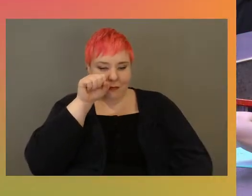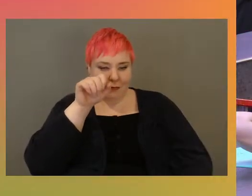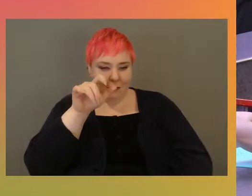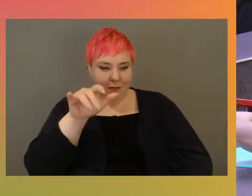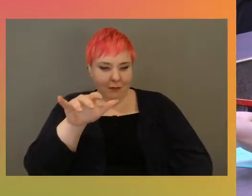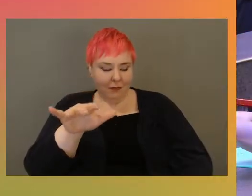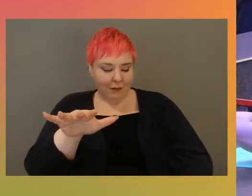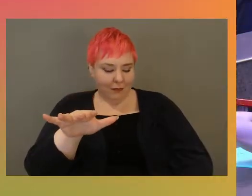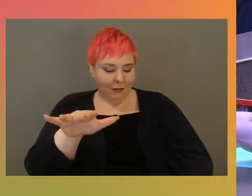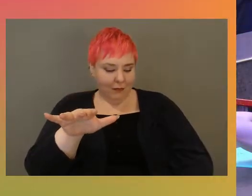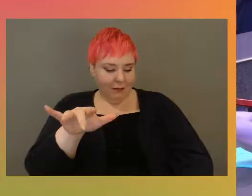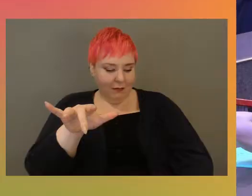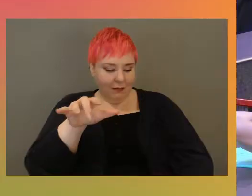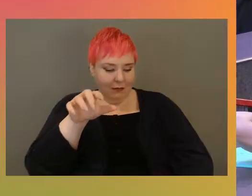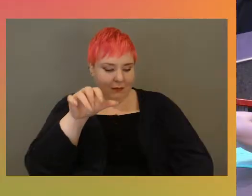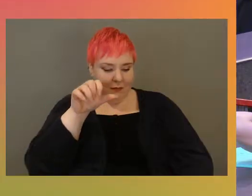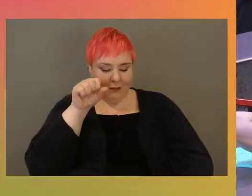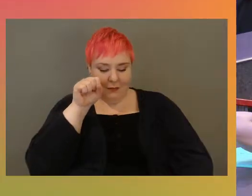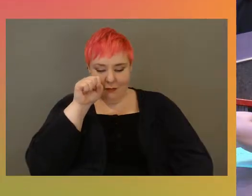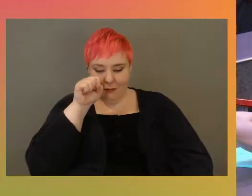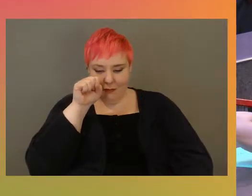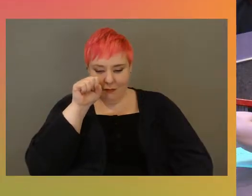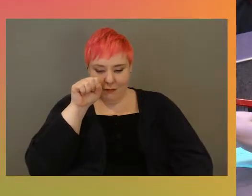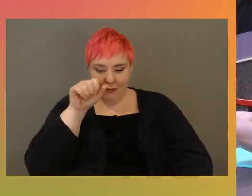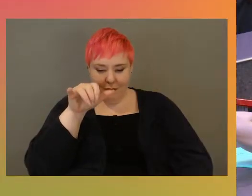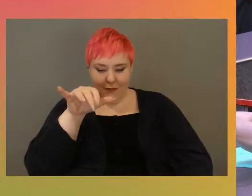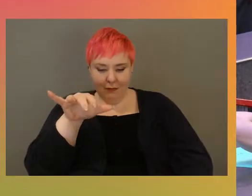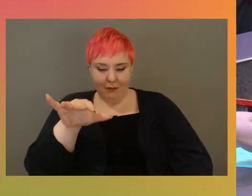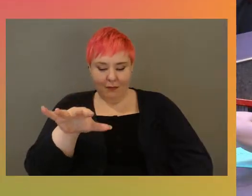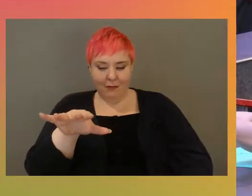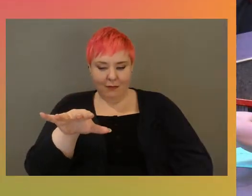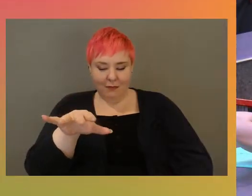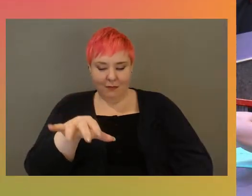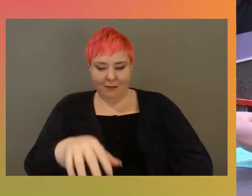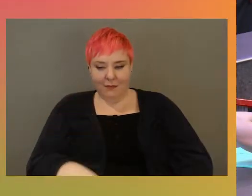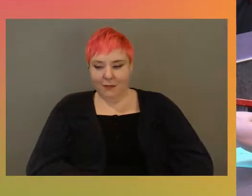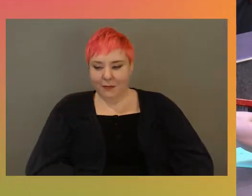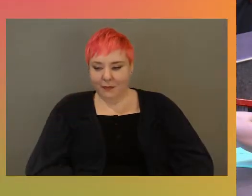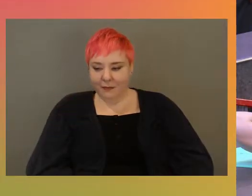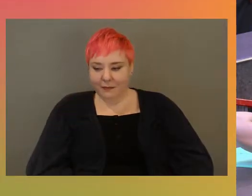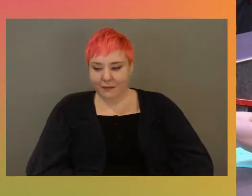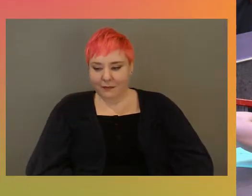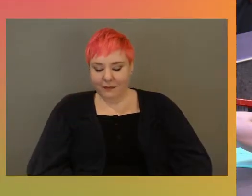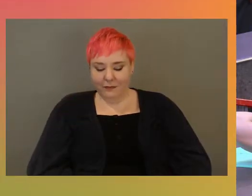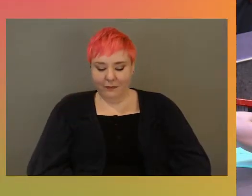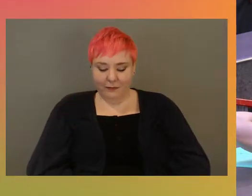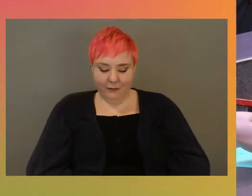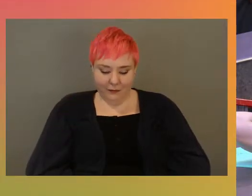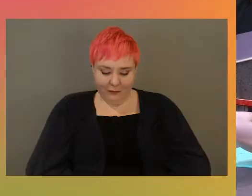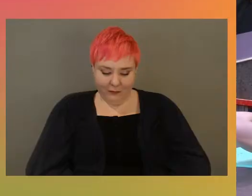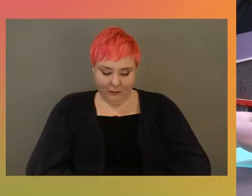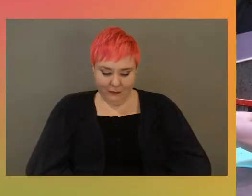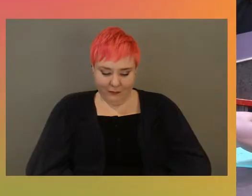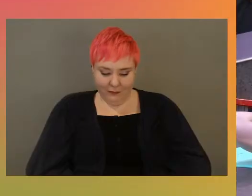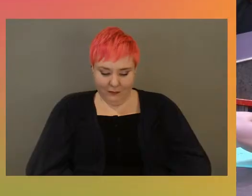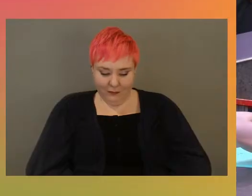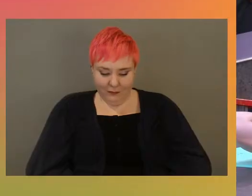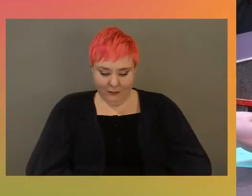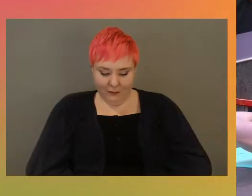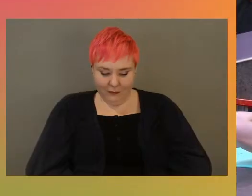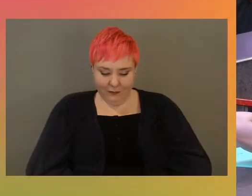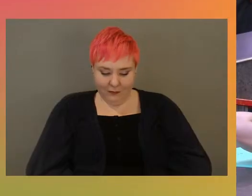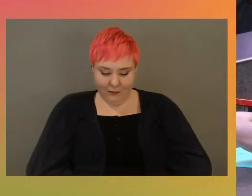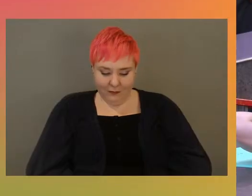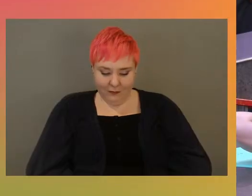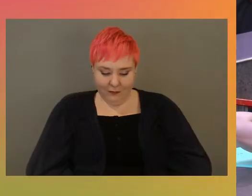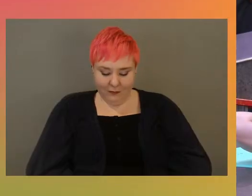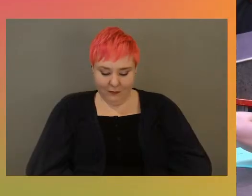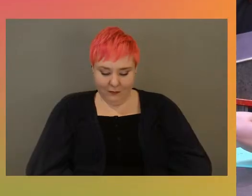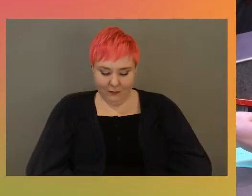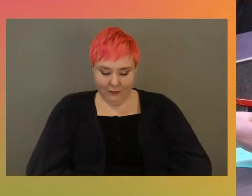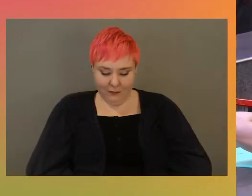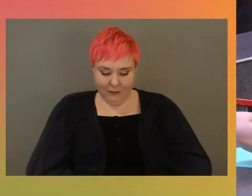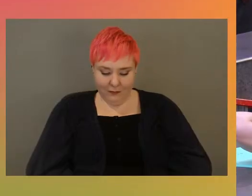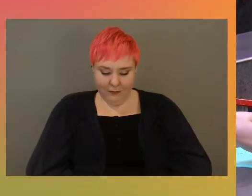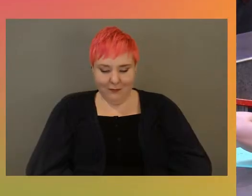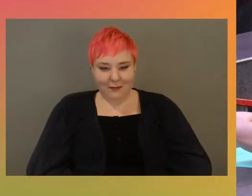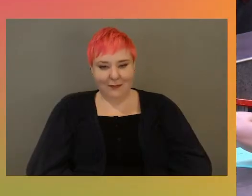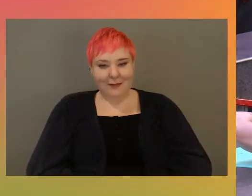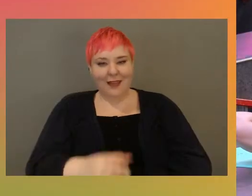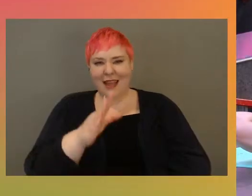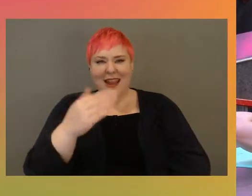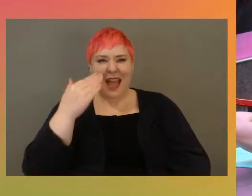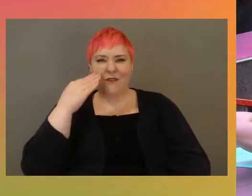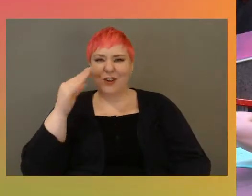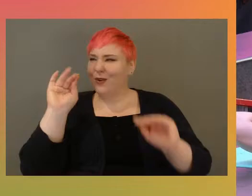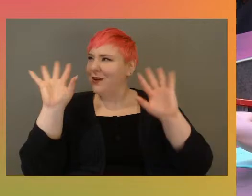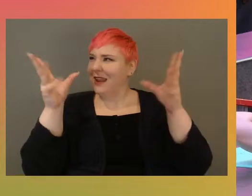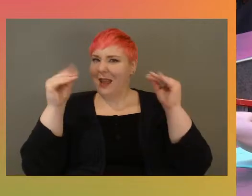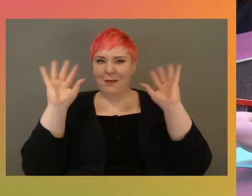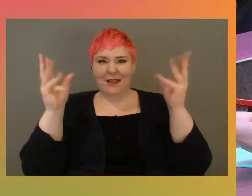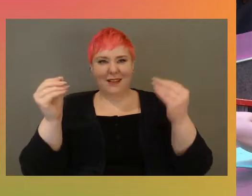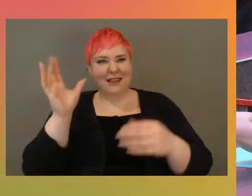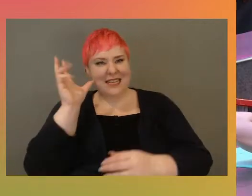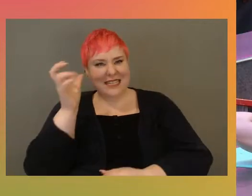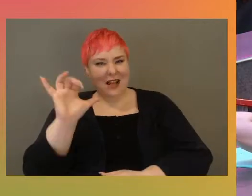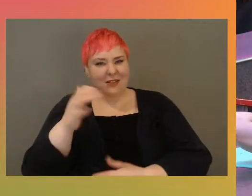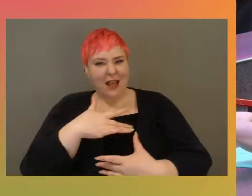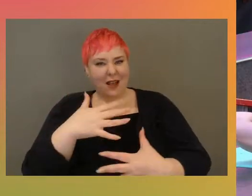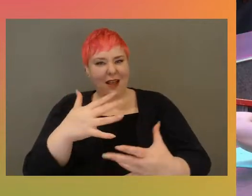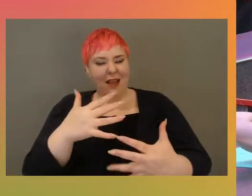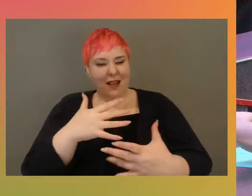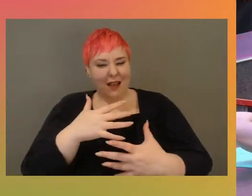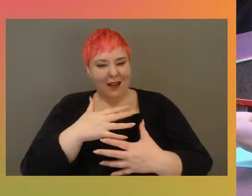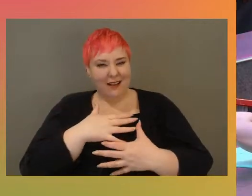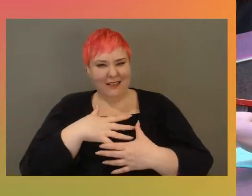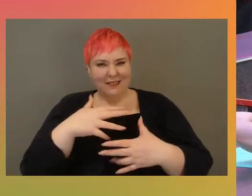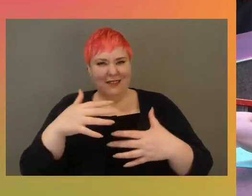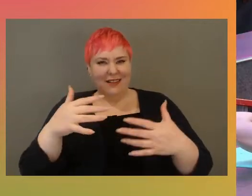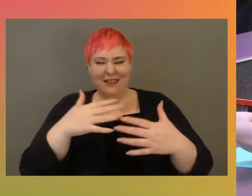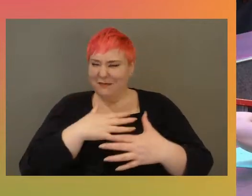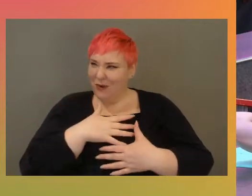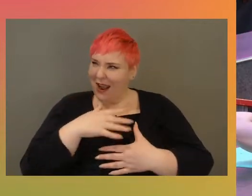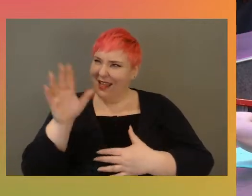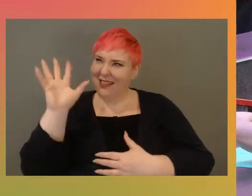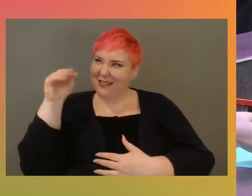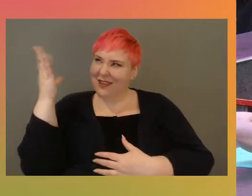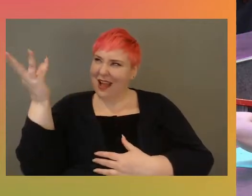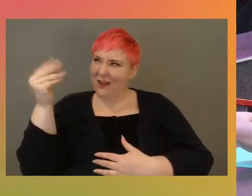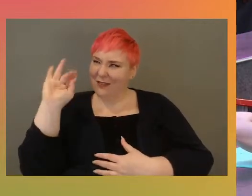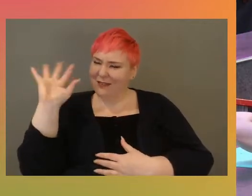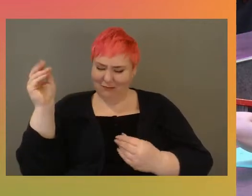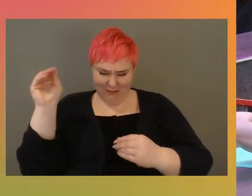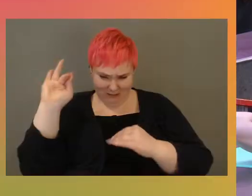BREATHE THROUGH THE RIGHT.